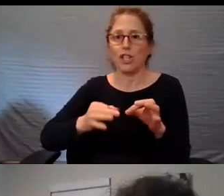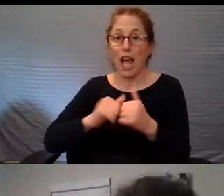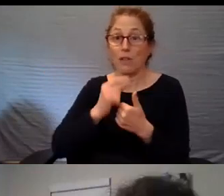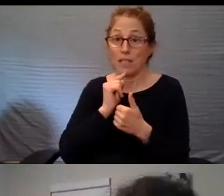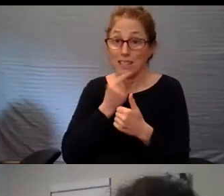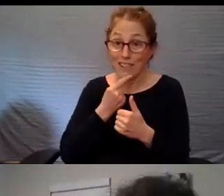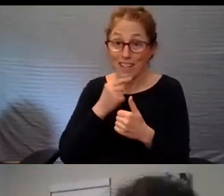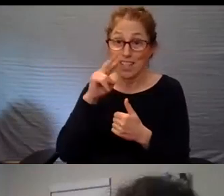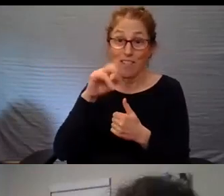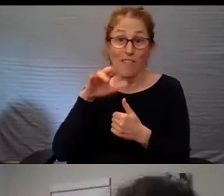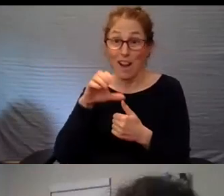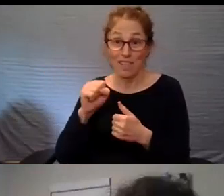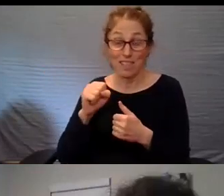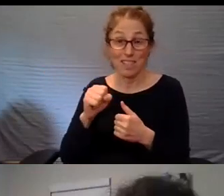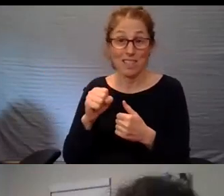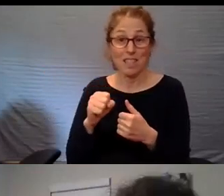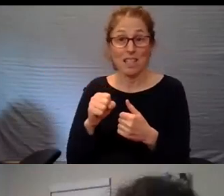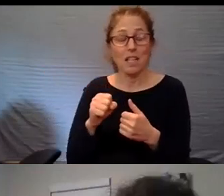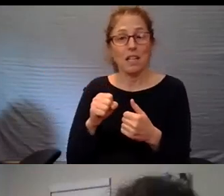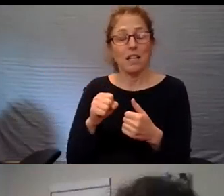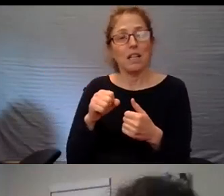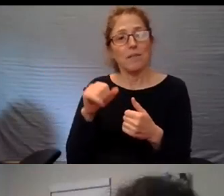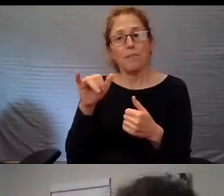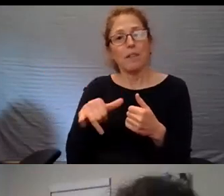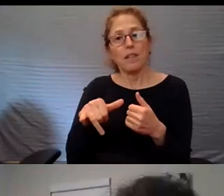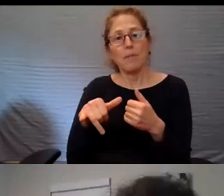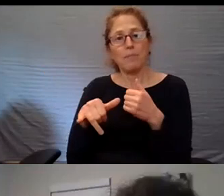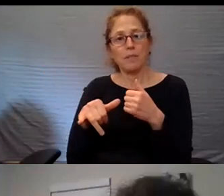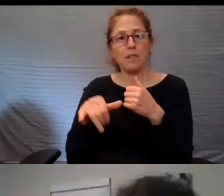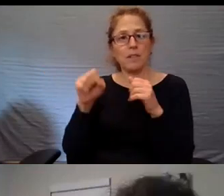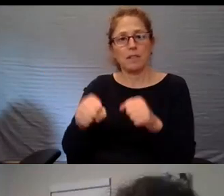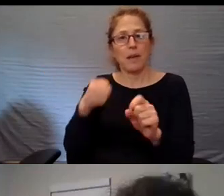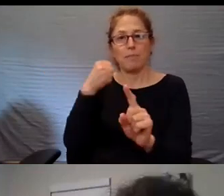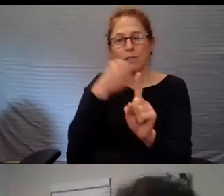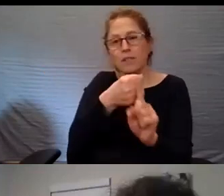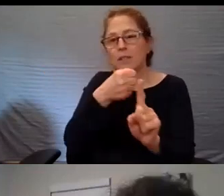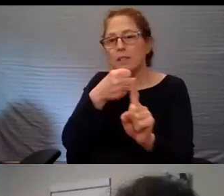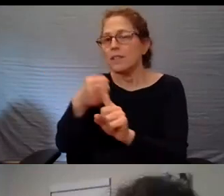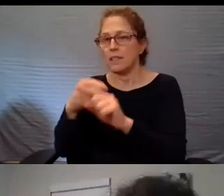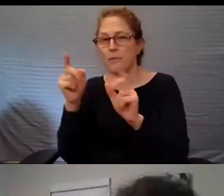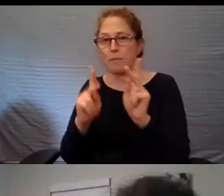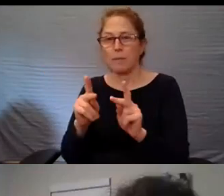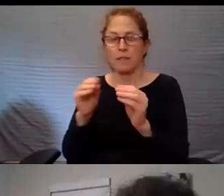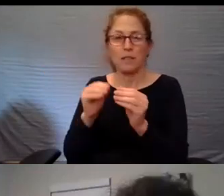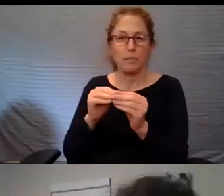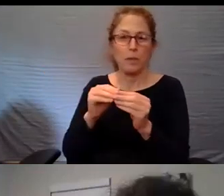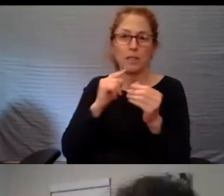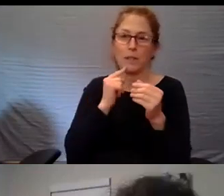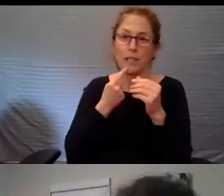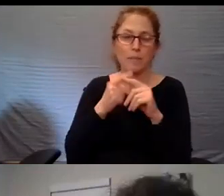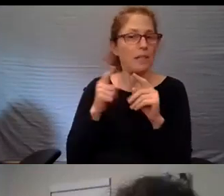Which is, it certainly can affect people differently and more severely, but no one is immune